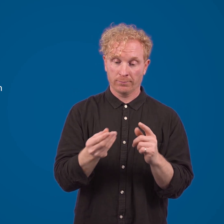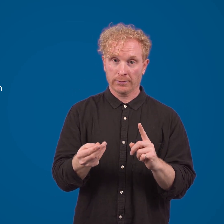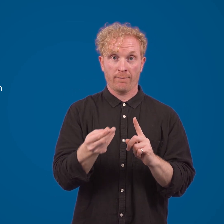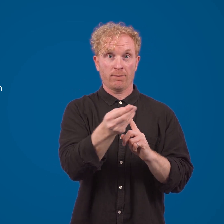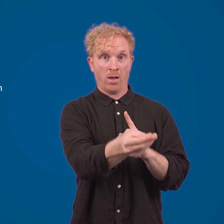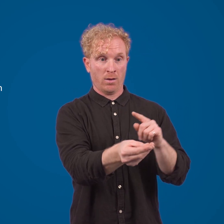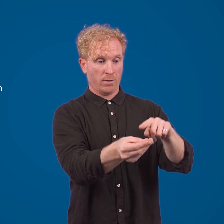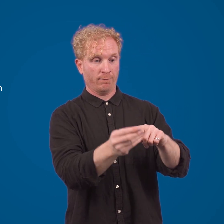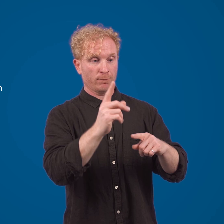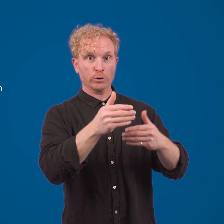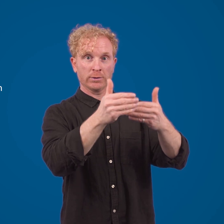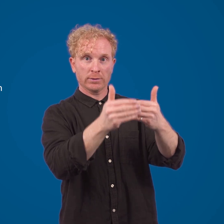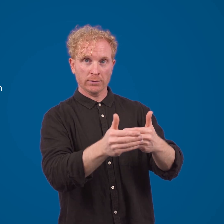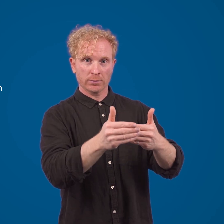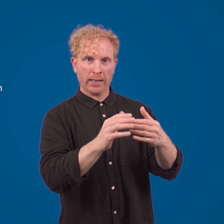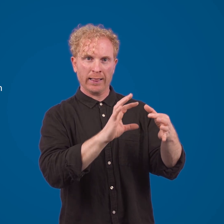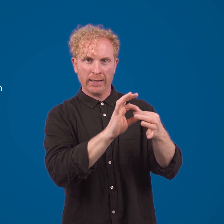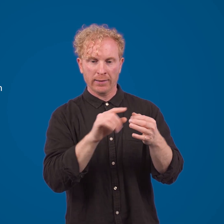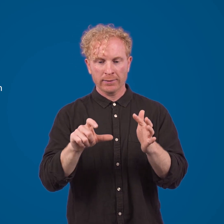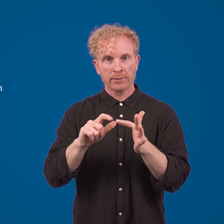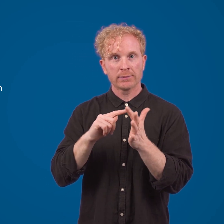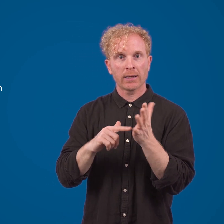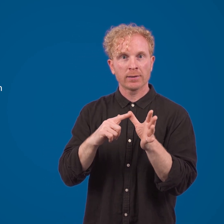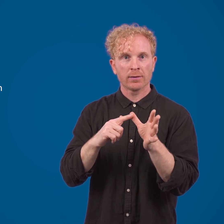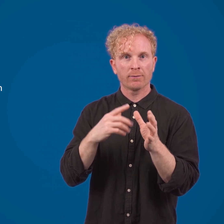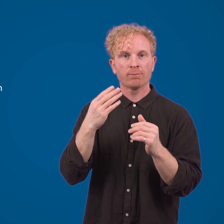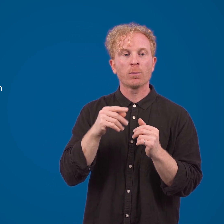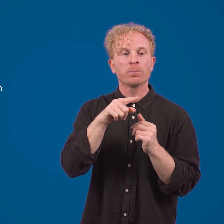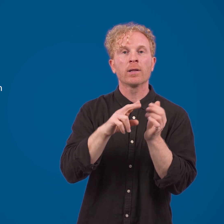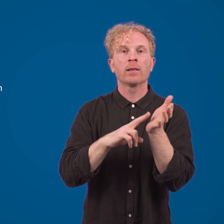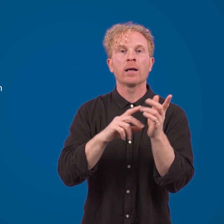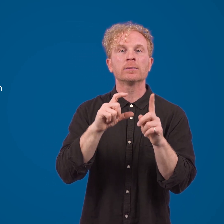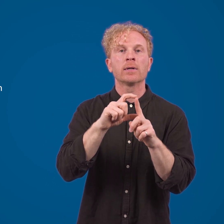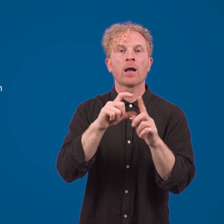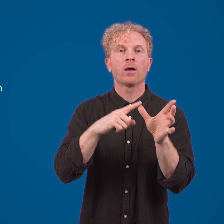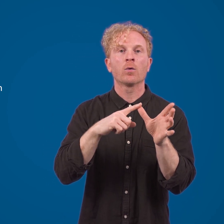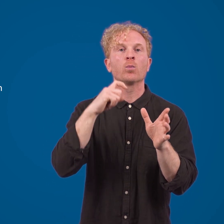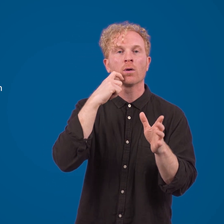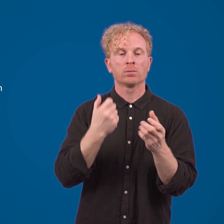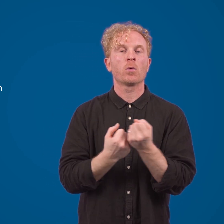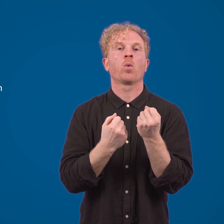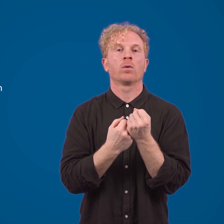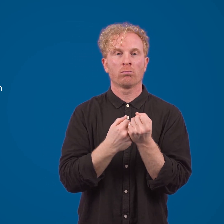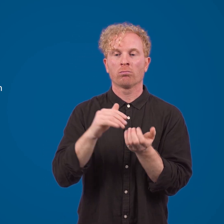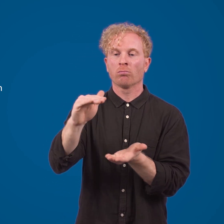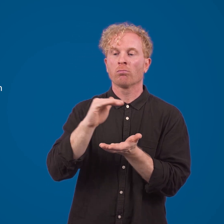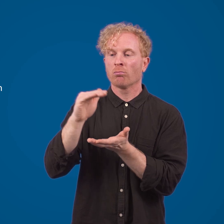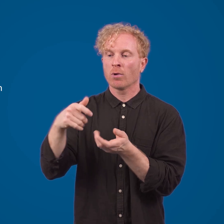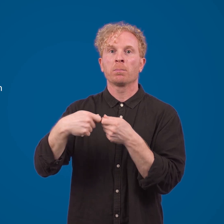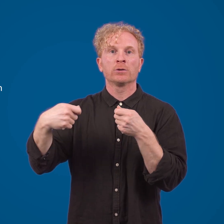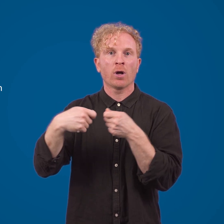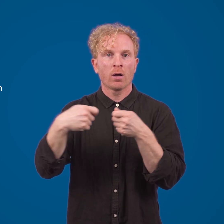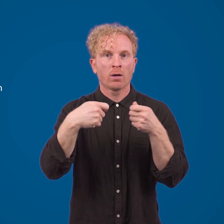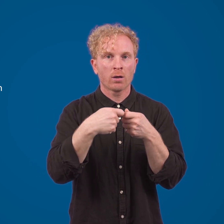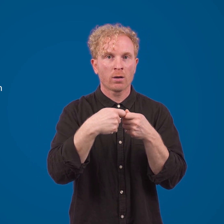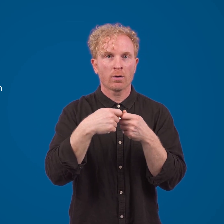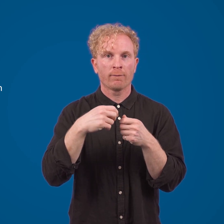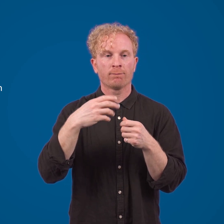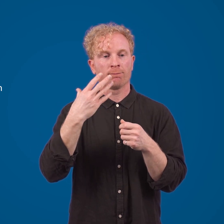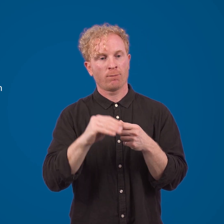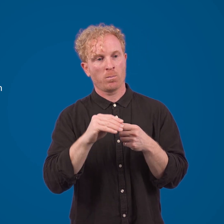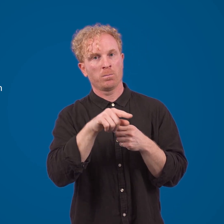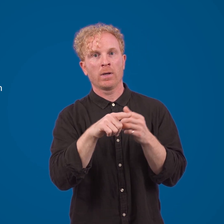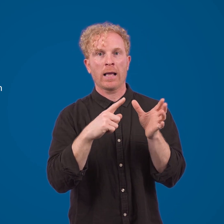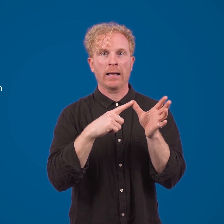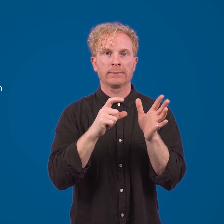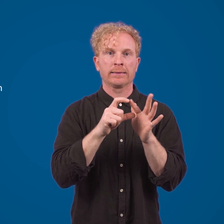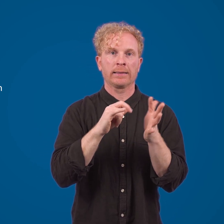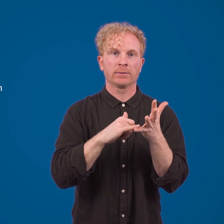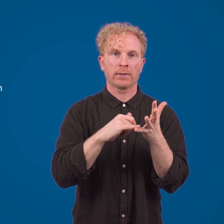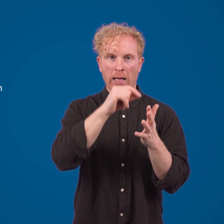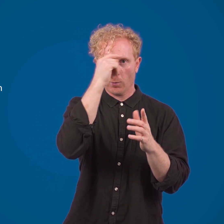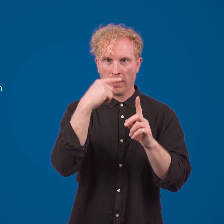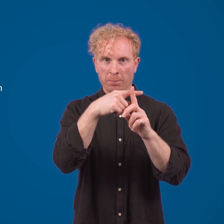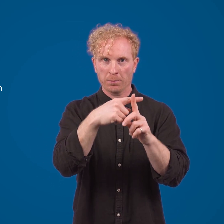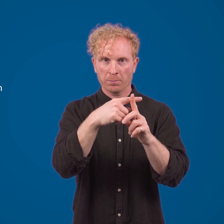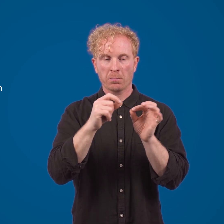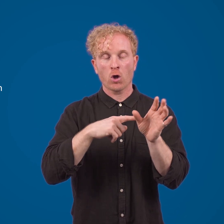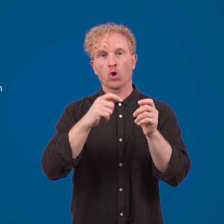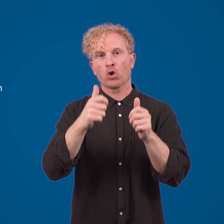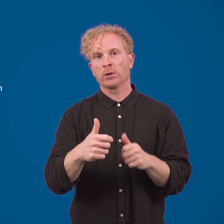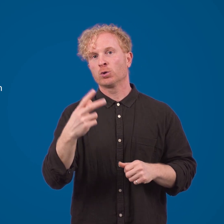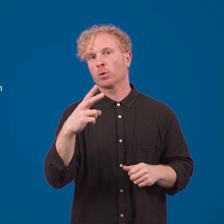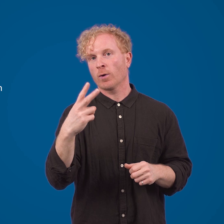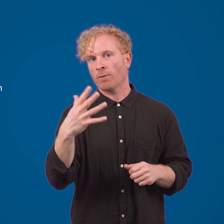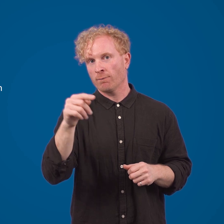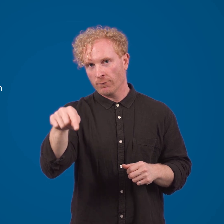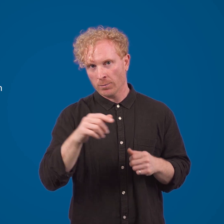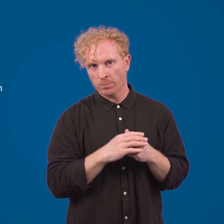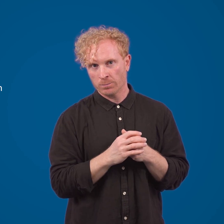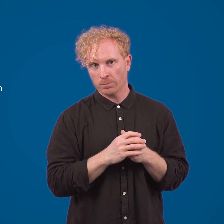Deliver the first set of linked data from the NDDA that will support measurement of ADS outcomes by early 2025.